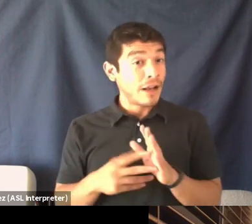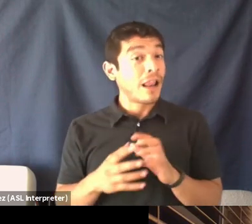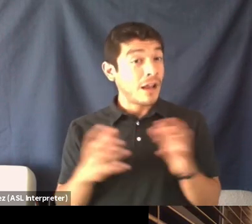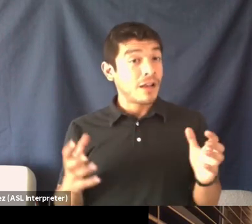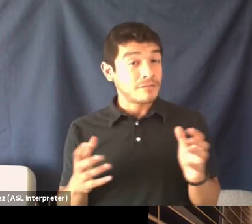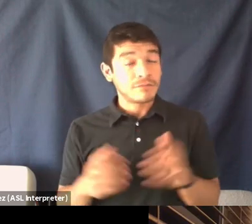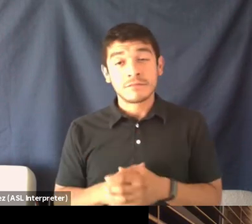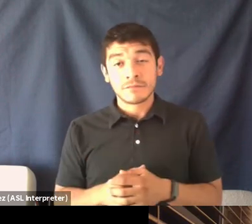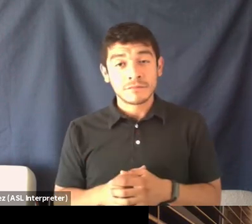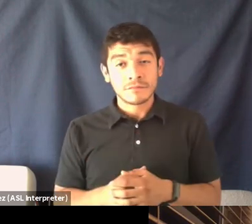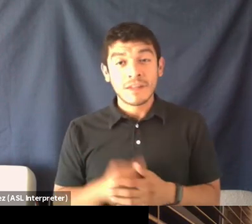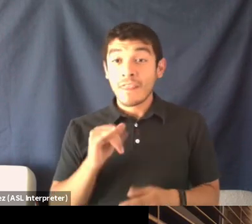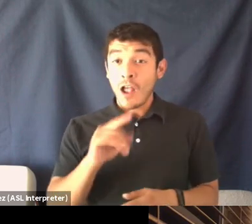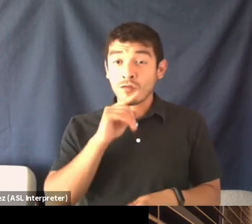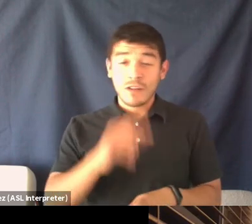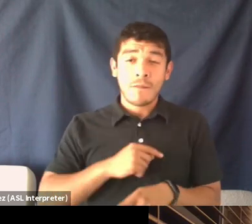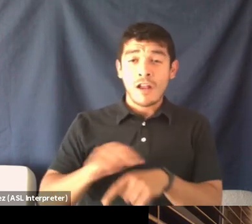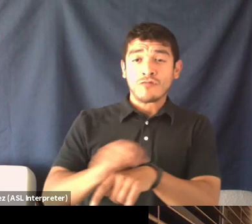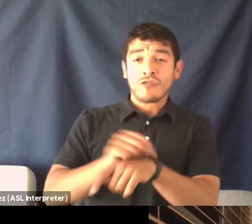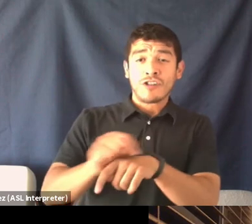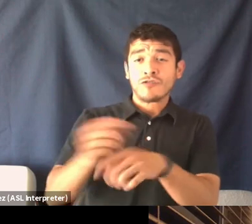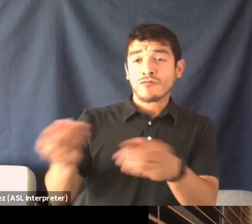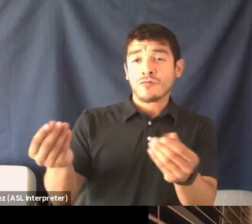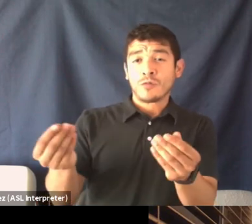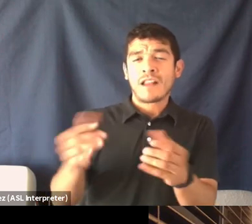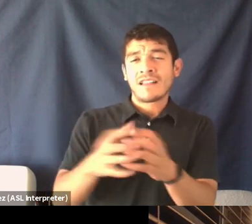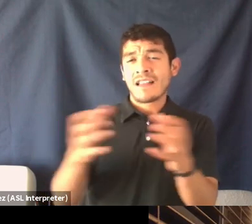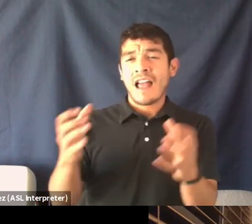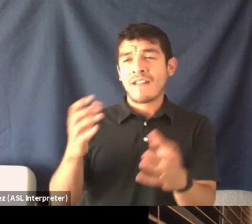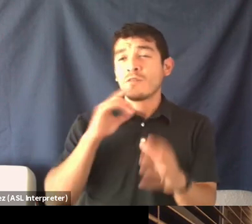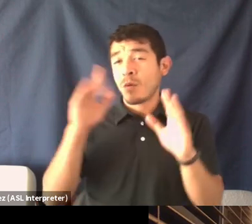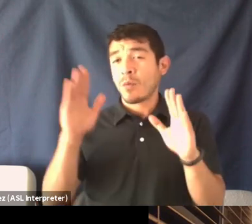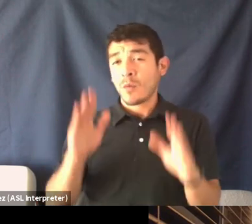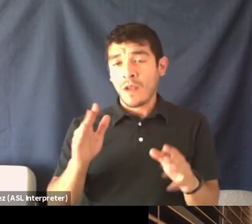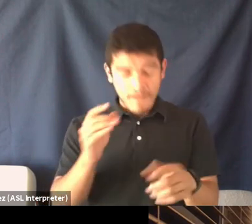That was really my training ground. There's a lot of amazing filmmakers that teach there.